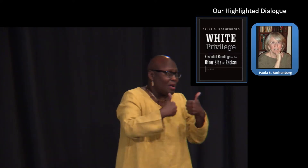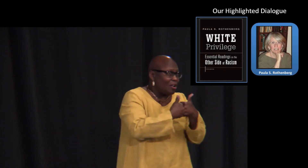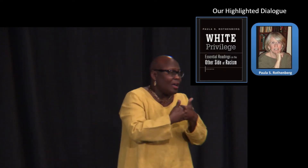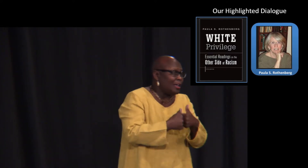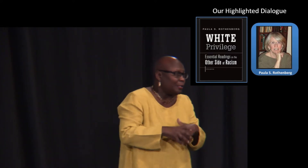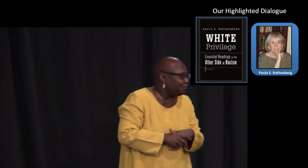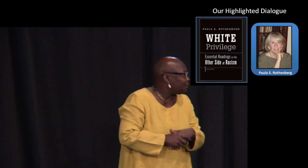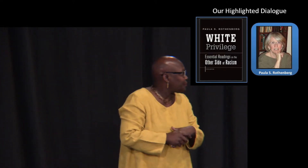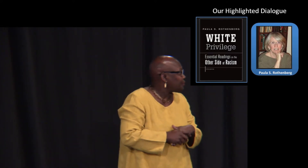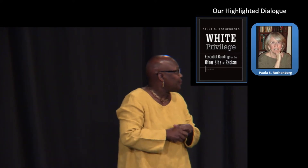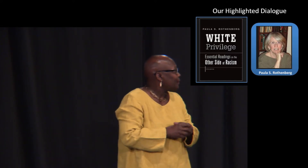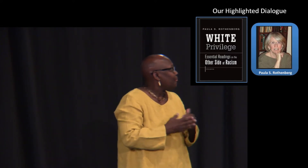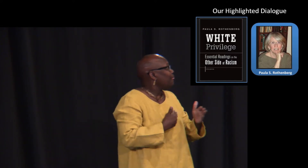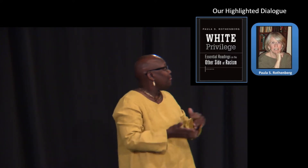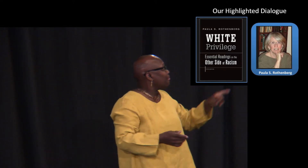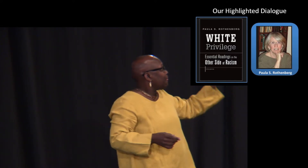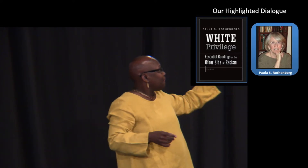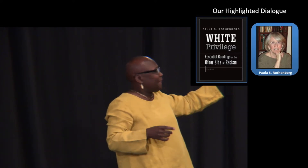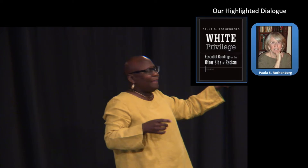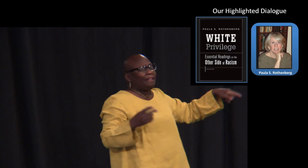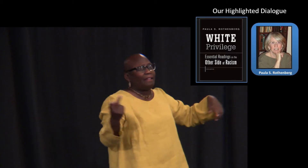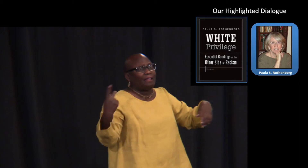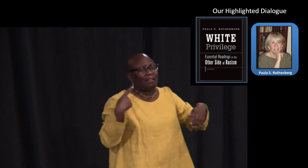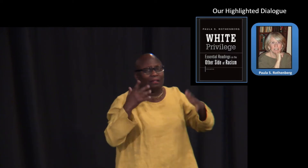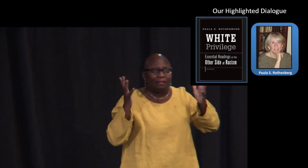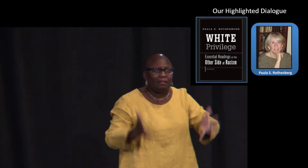She realized I was the only black deaf person in the